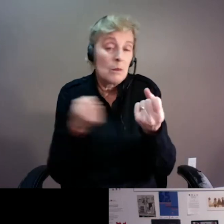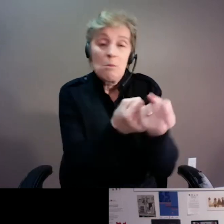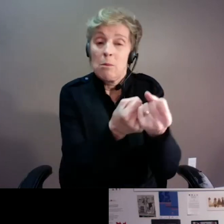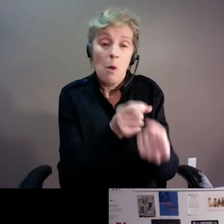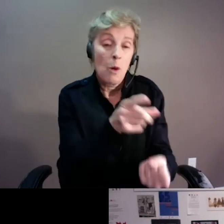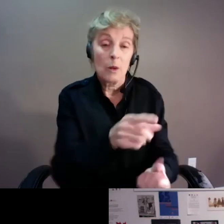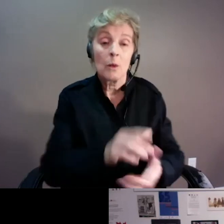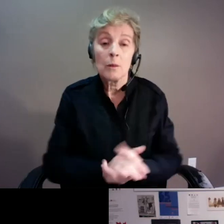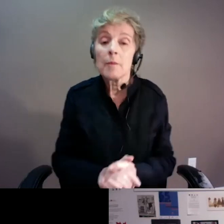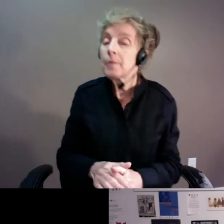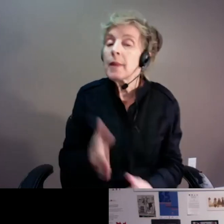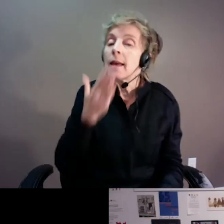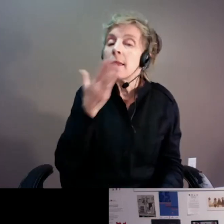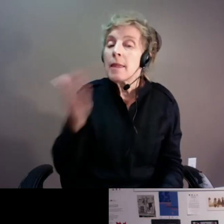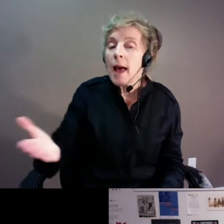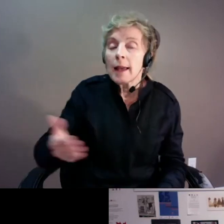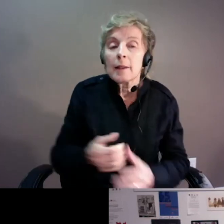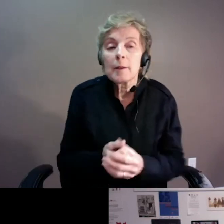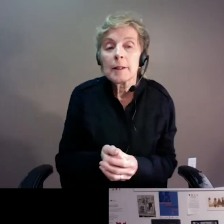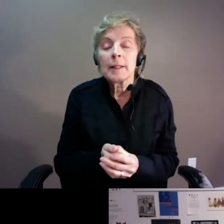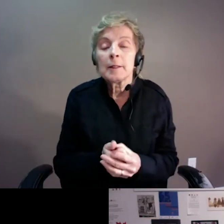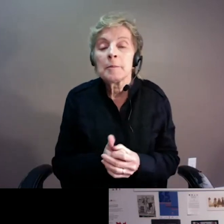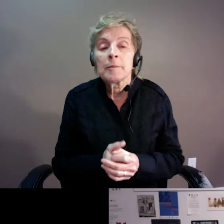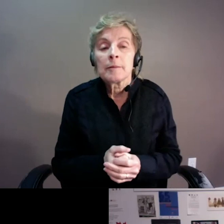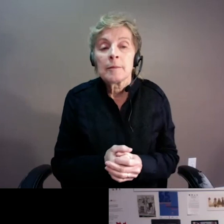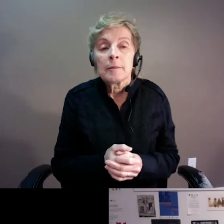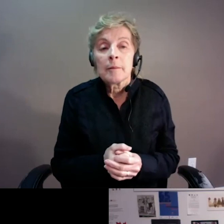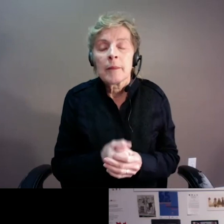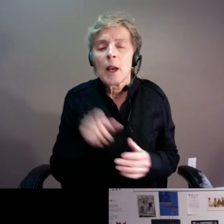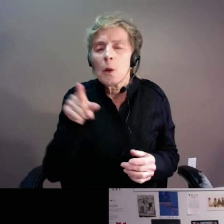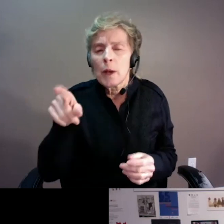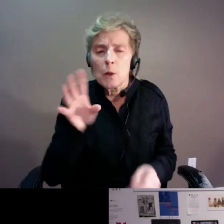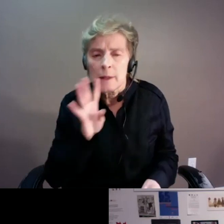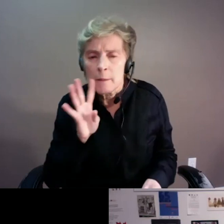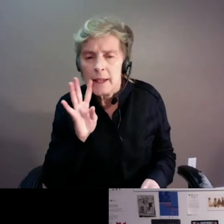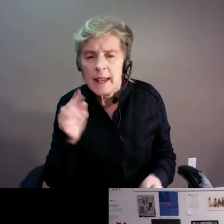Thank you very much just to say on that, while you were speaking, I was turning the page to